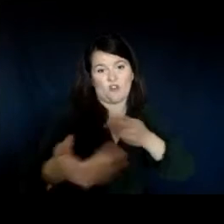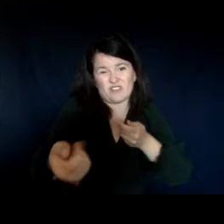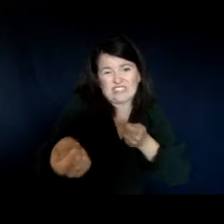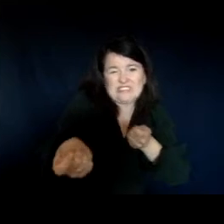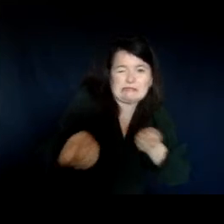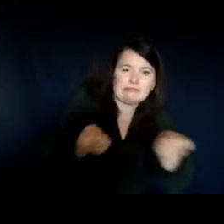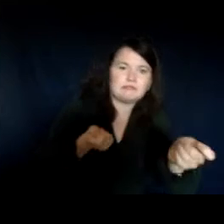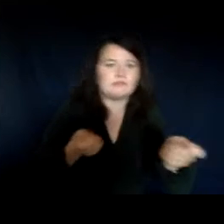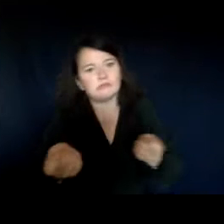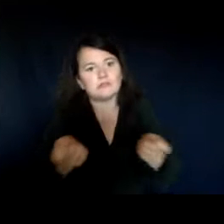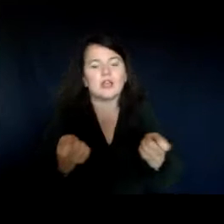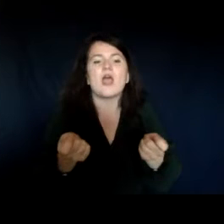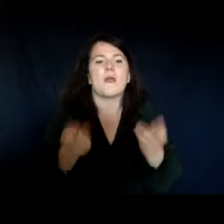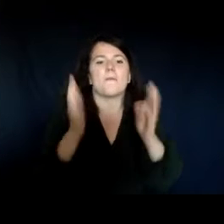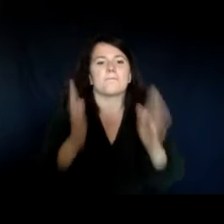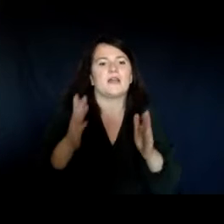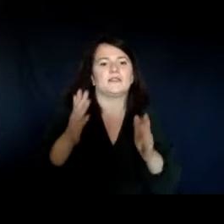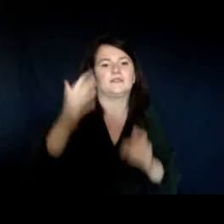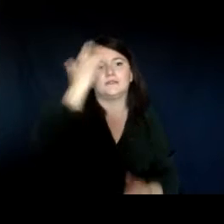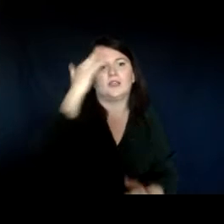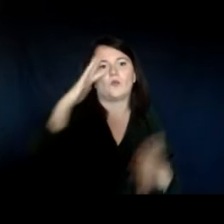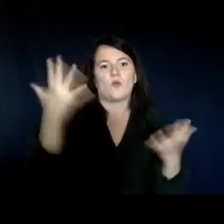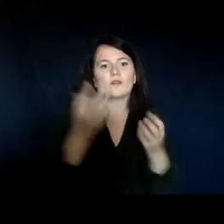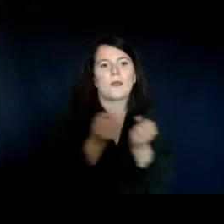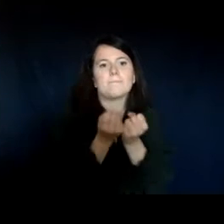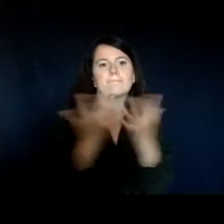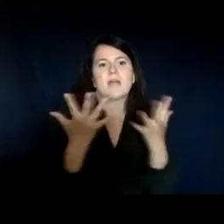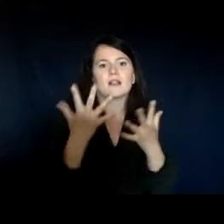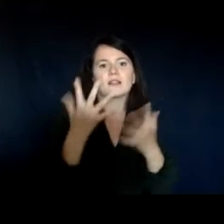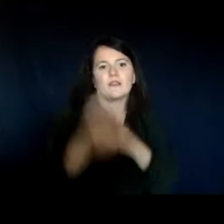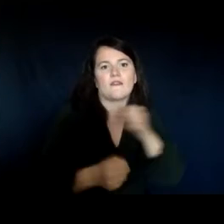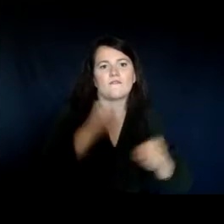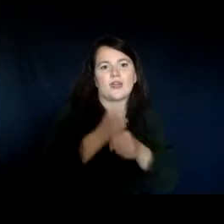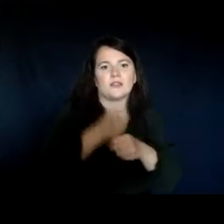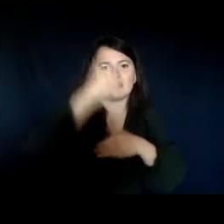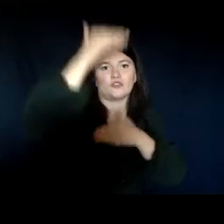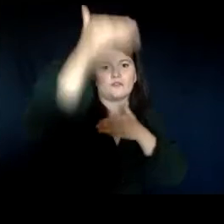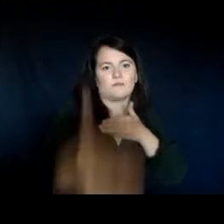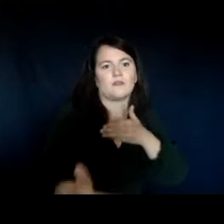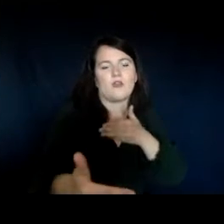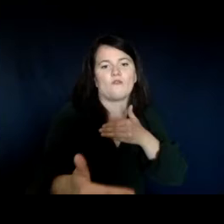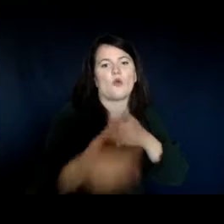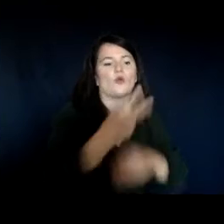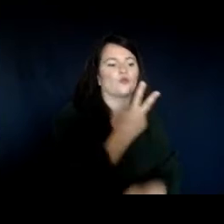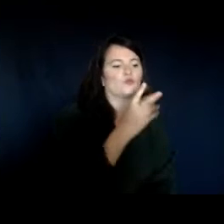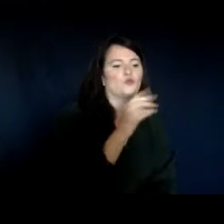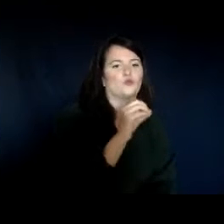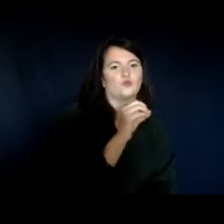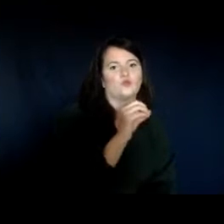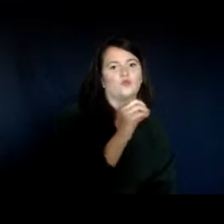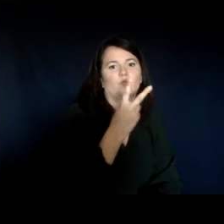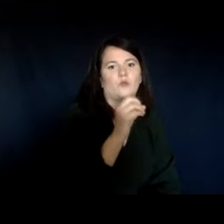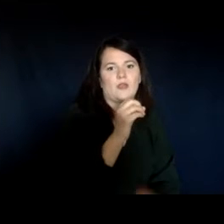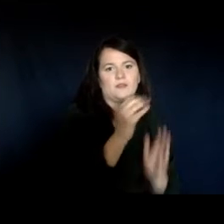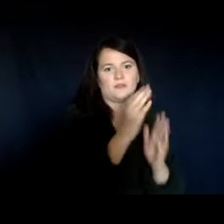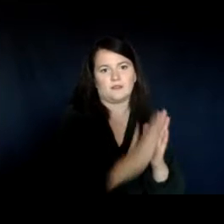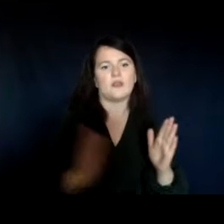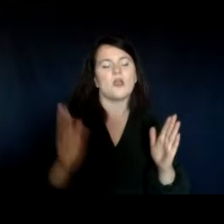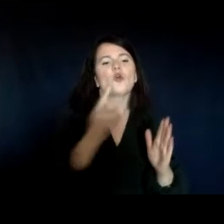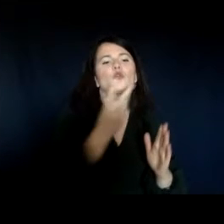the multifinancial framework 2014-2020 will be extended in practice till 2022.